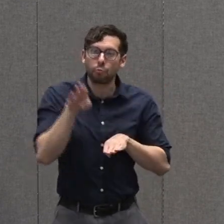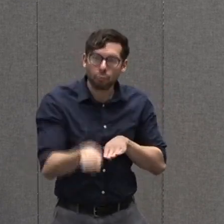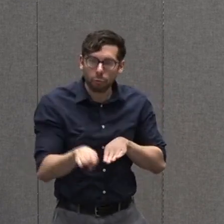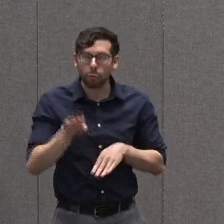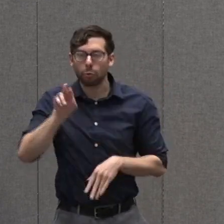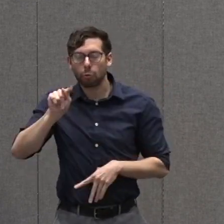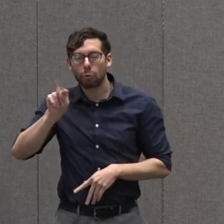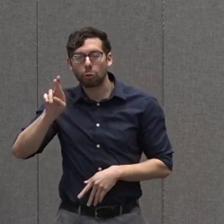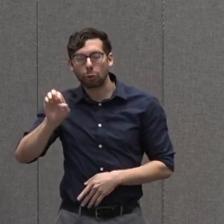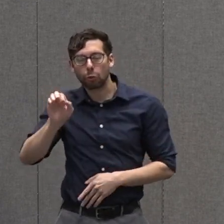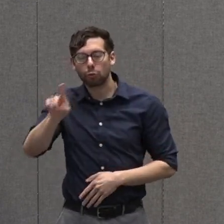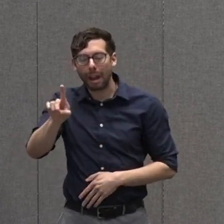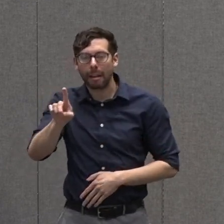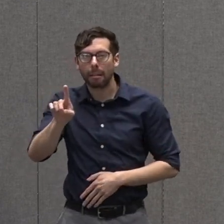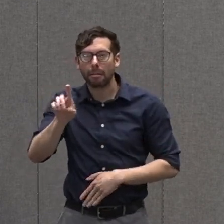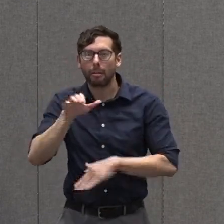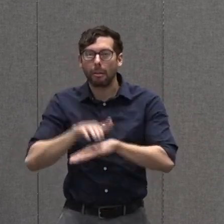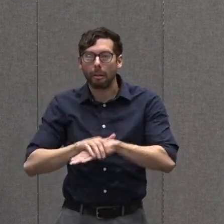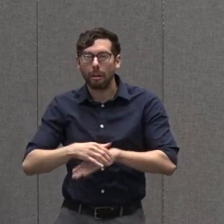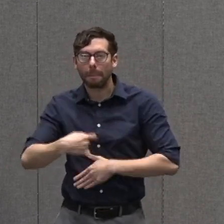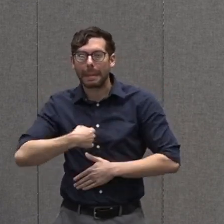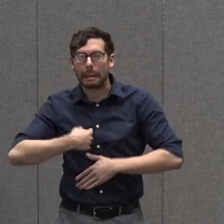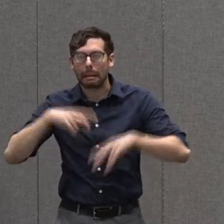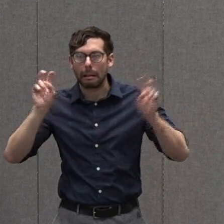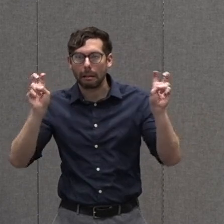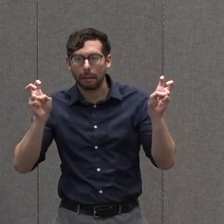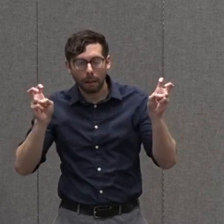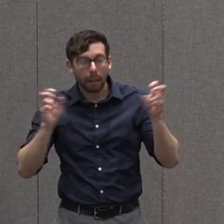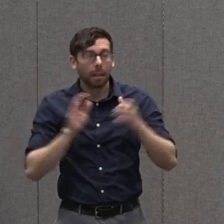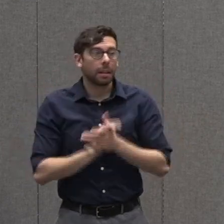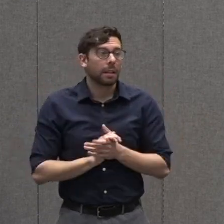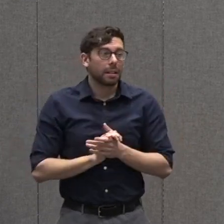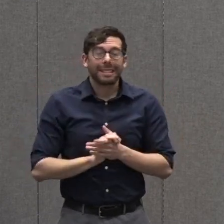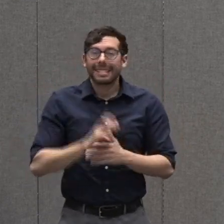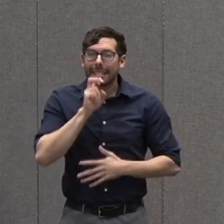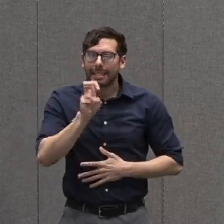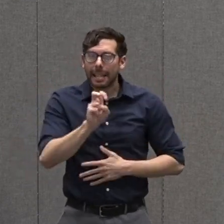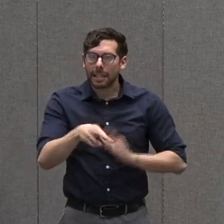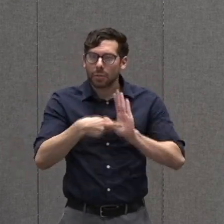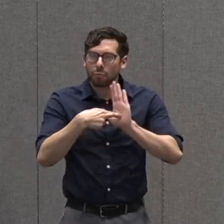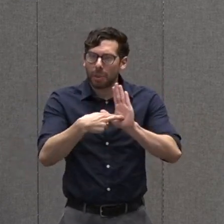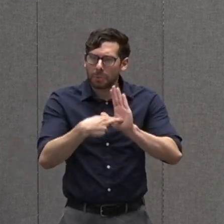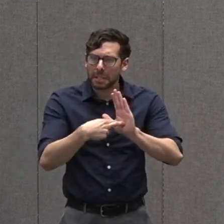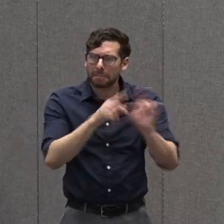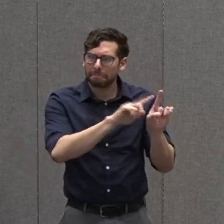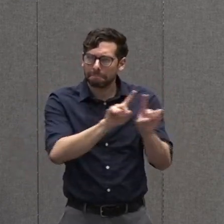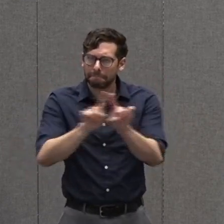And good, bad, or indifferent whether you like snakes or not, or depending on how this flag